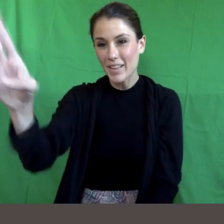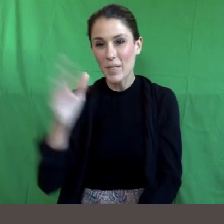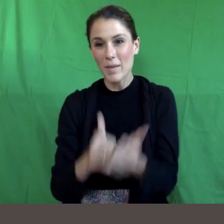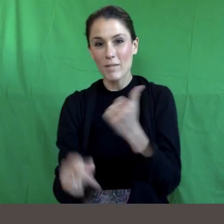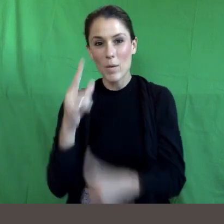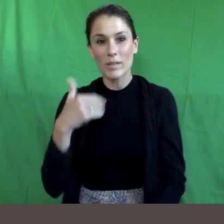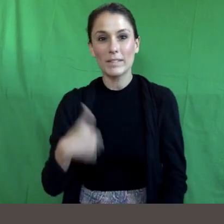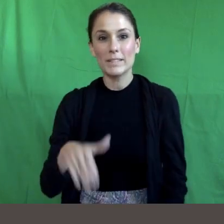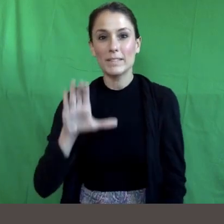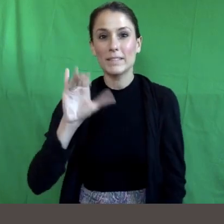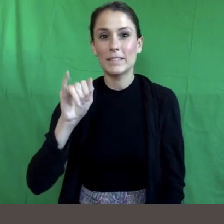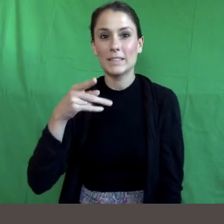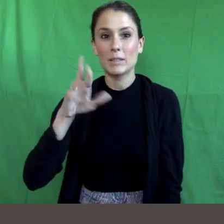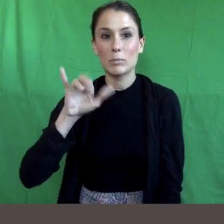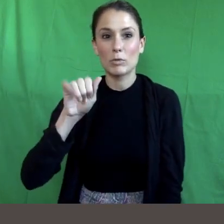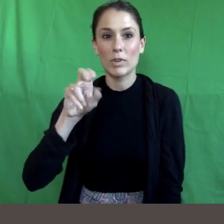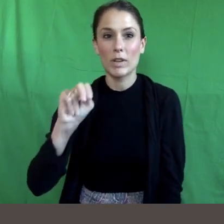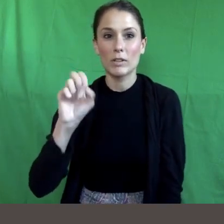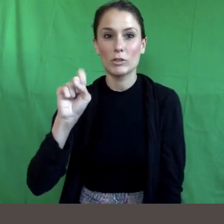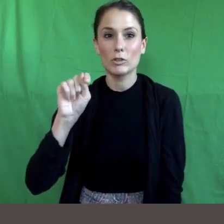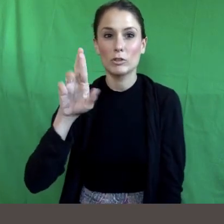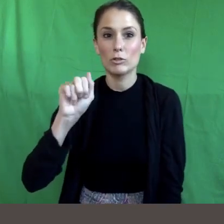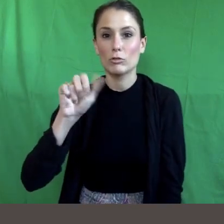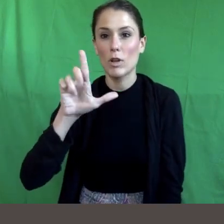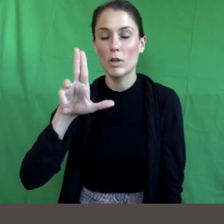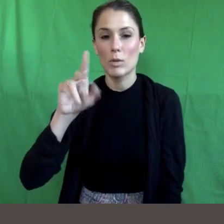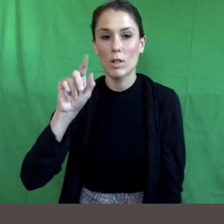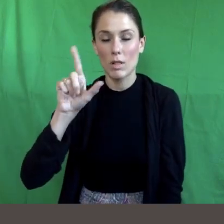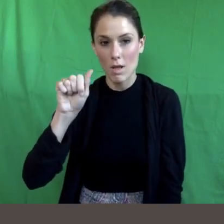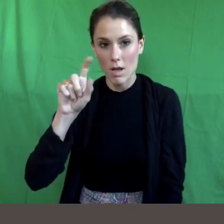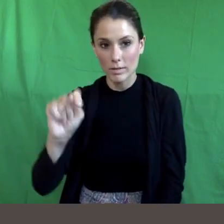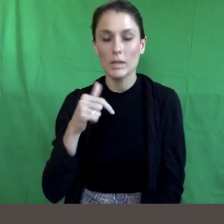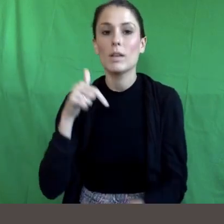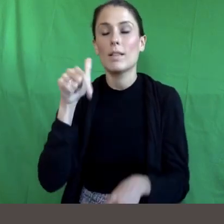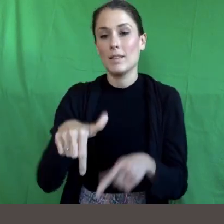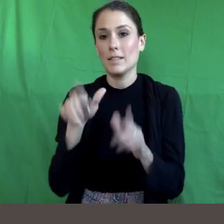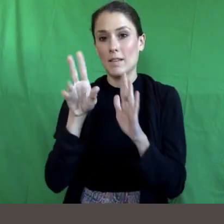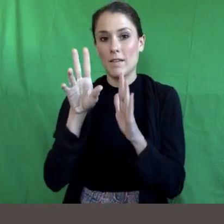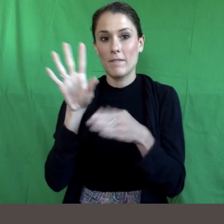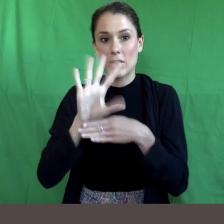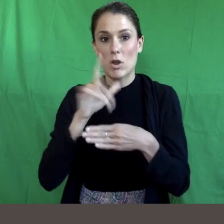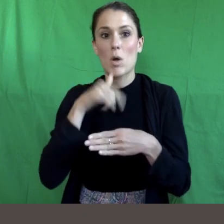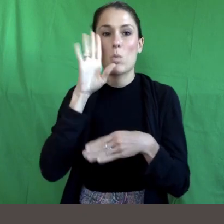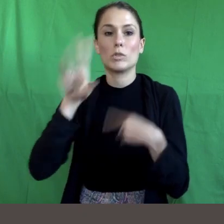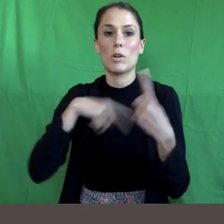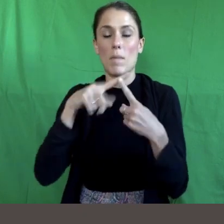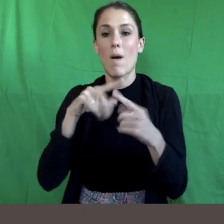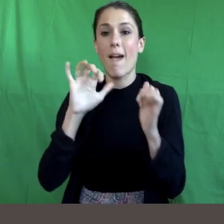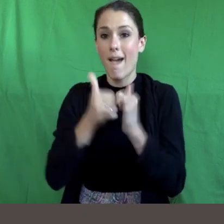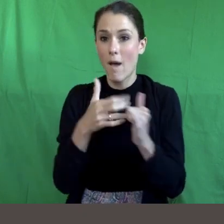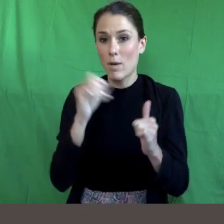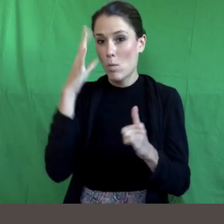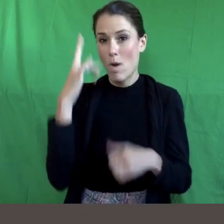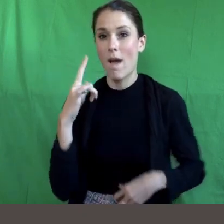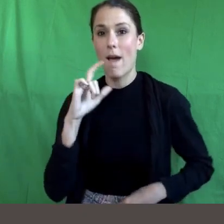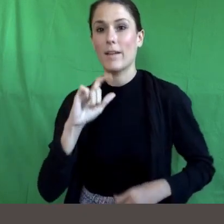Hi everyone, my name is Ciprian Stratulat and in this video I want to talk about how and why to chain generators in Python.